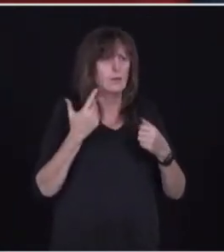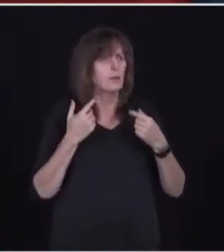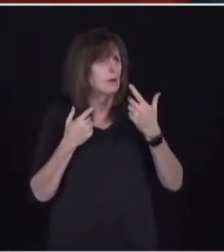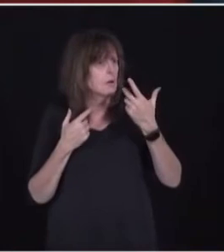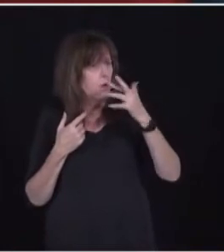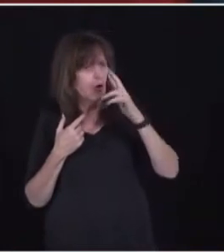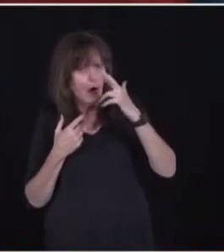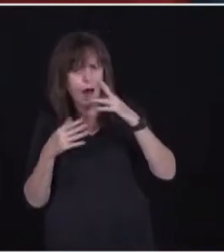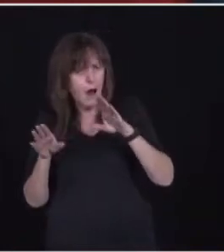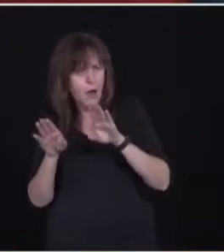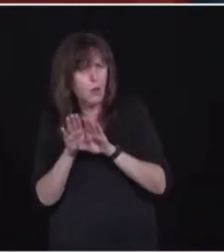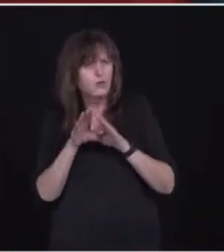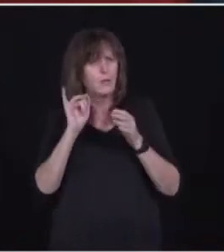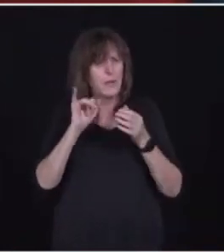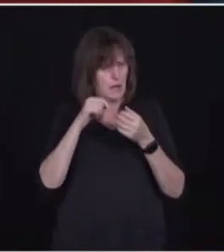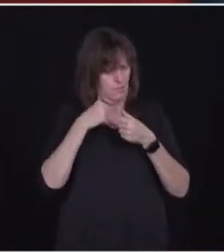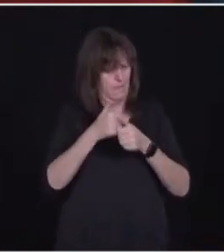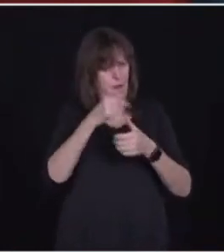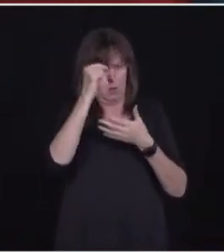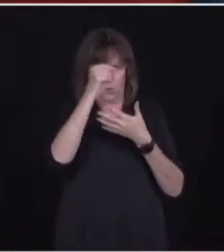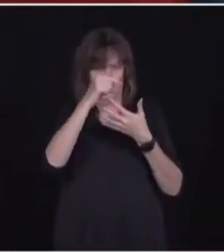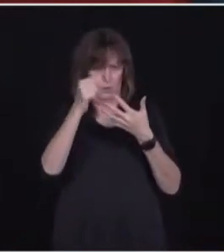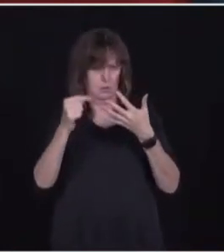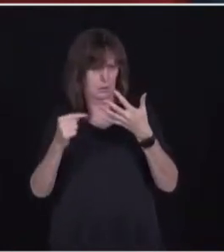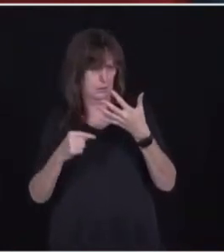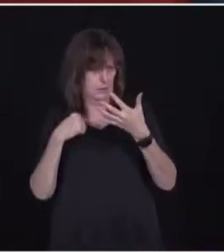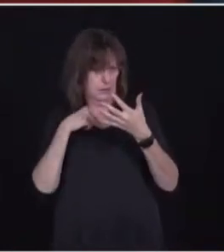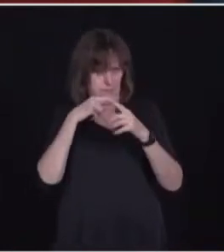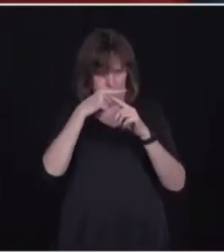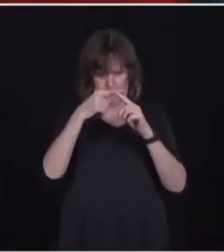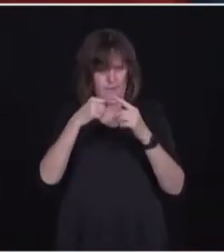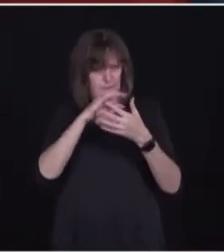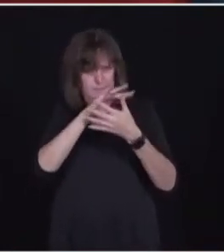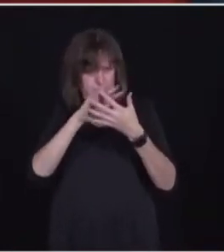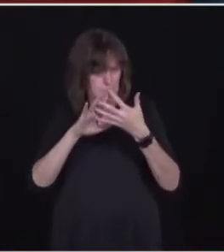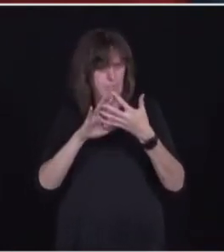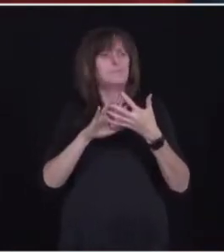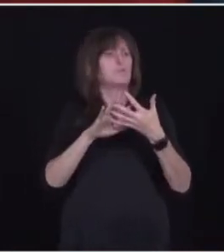that tells us there in a hot sound does rack hot zone or red zone...